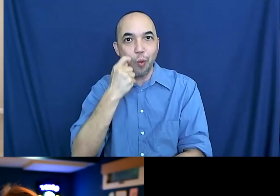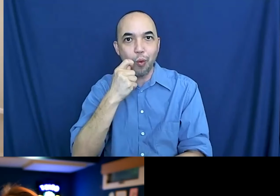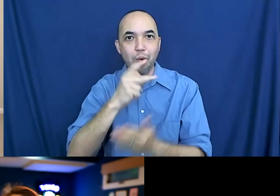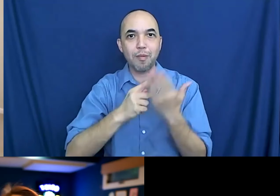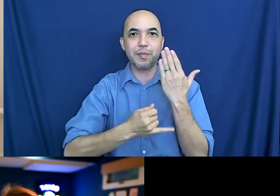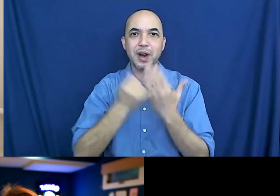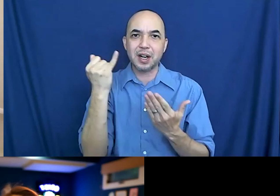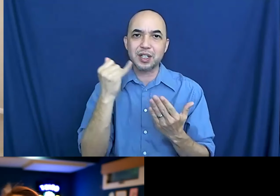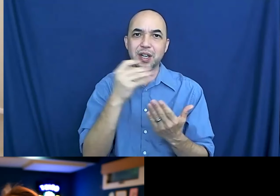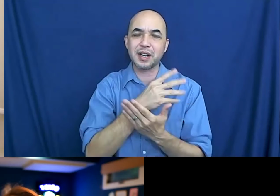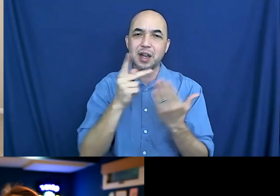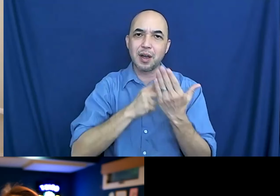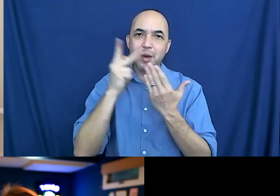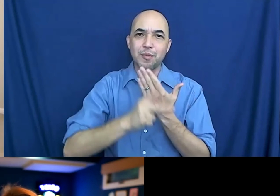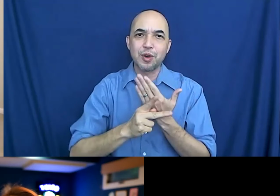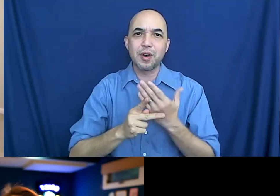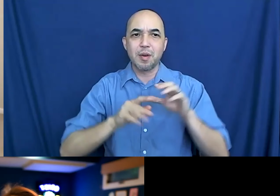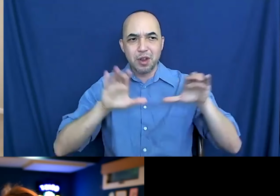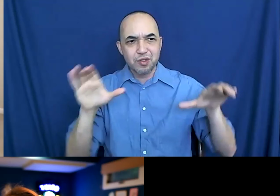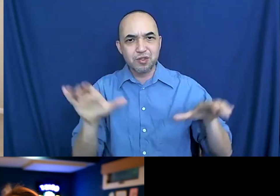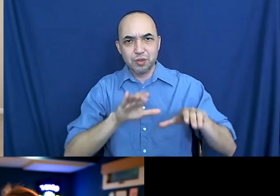IT'S JUST AN AMAZING FRIGGIN PROJECT AND PROGRAM WHERE WE